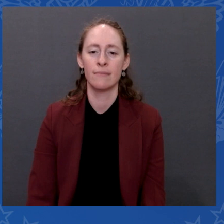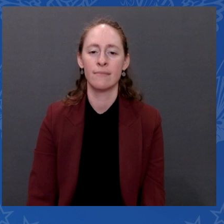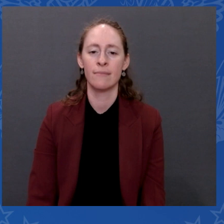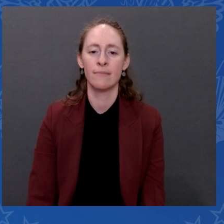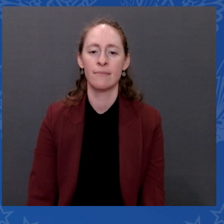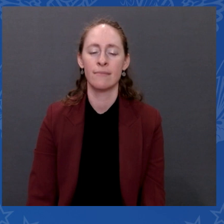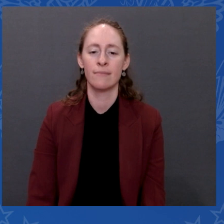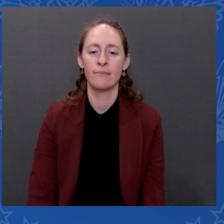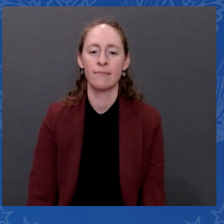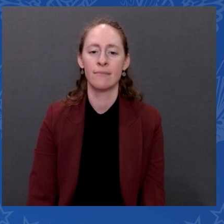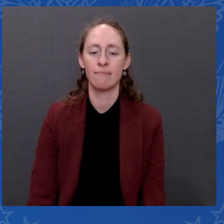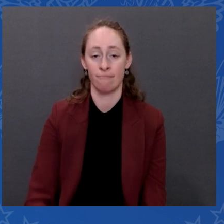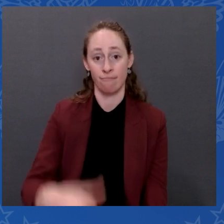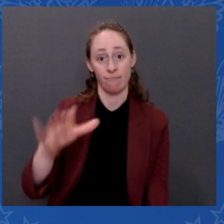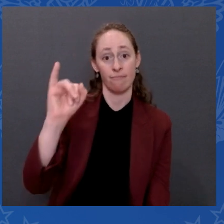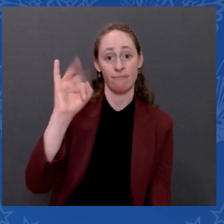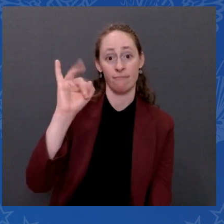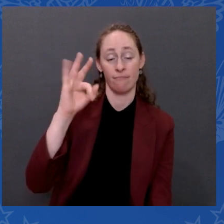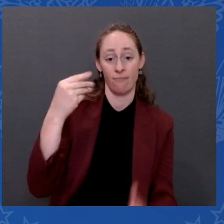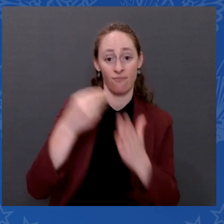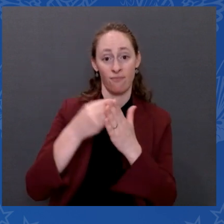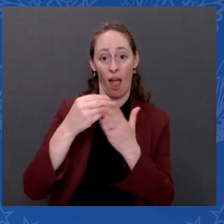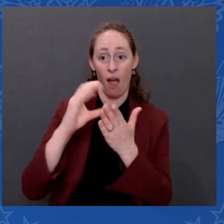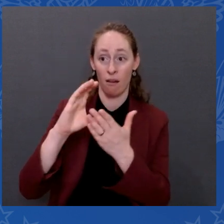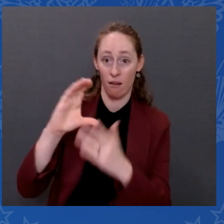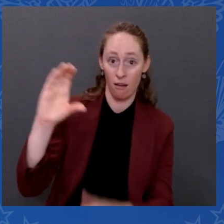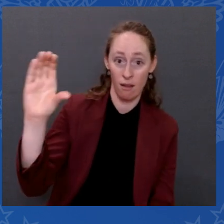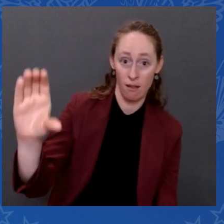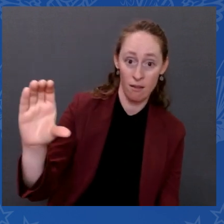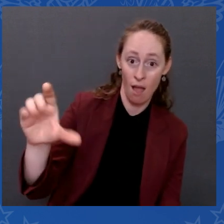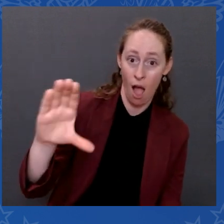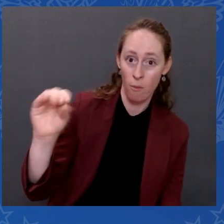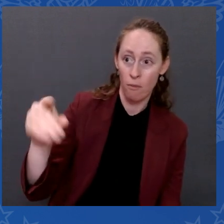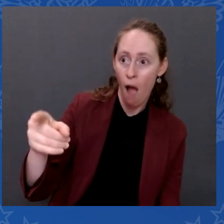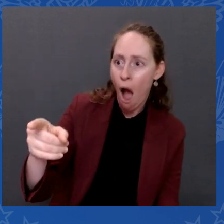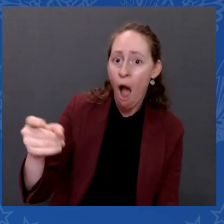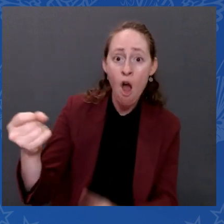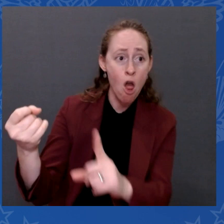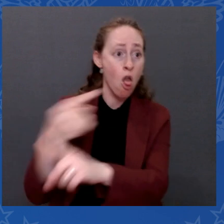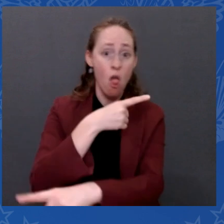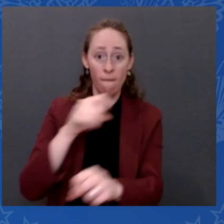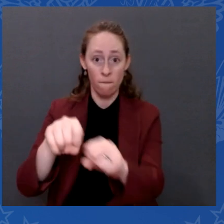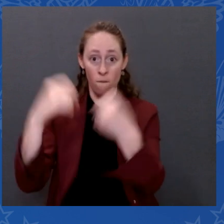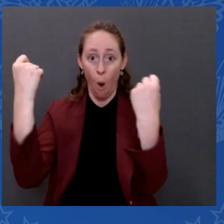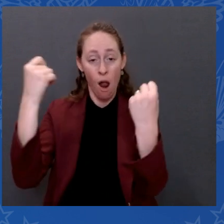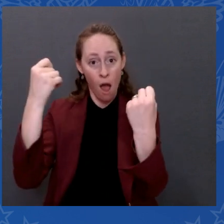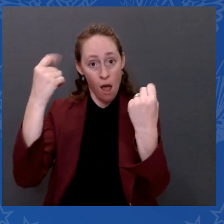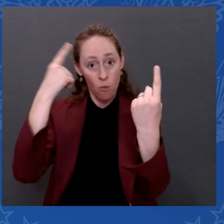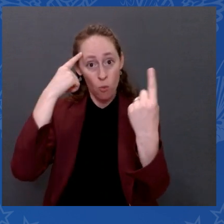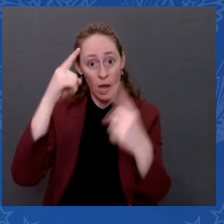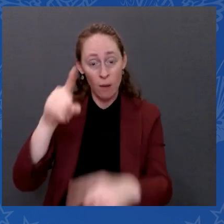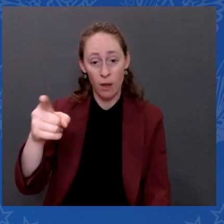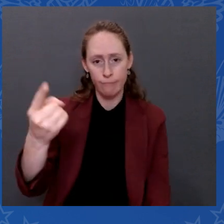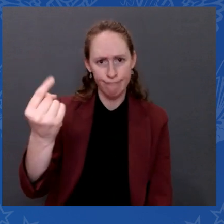This includes the requirement on the construction of these semiconductor facilities to pay Davis-Bacon prevailing wage,